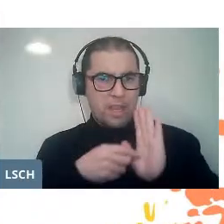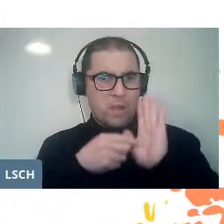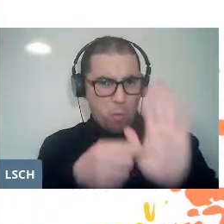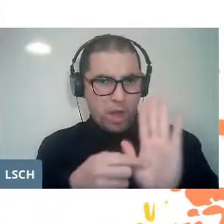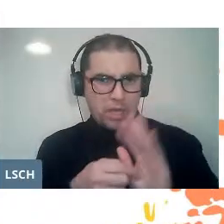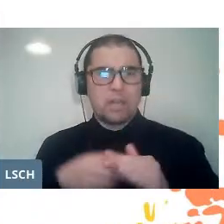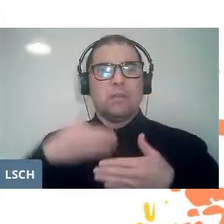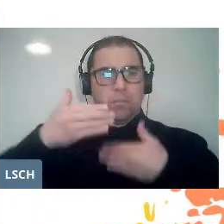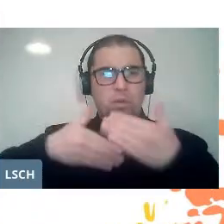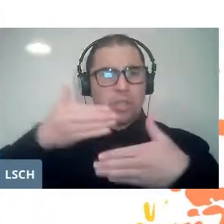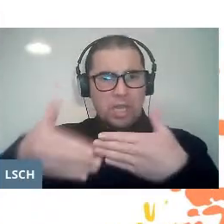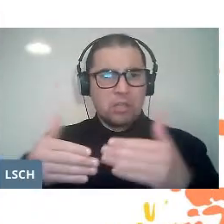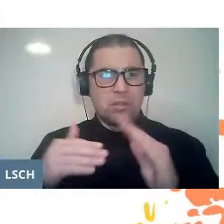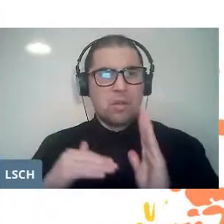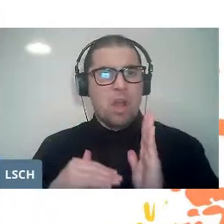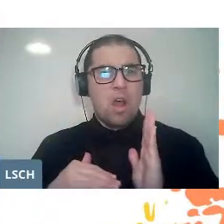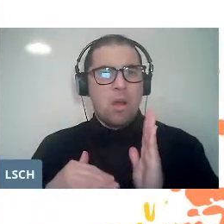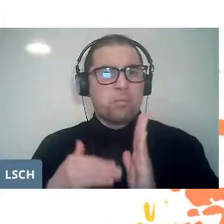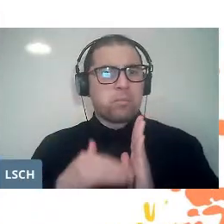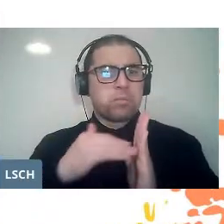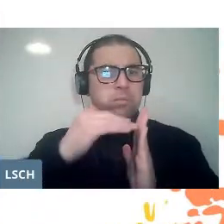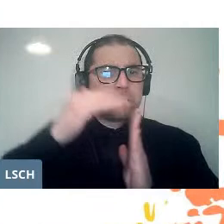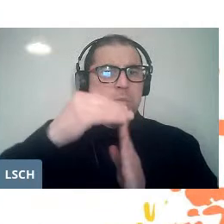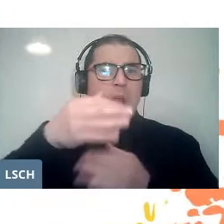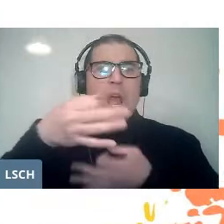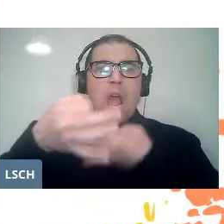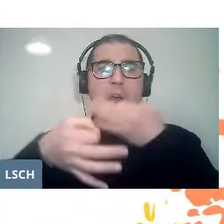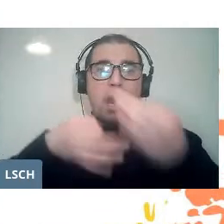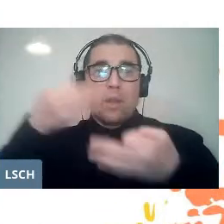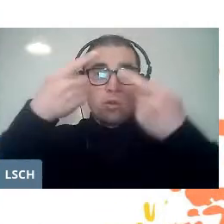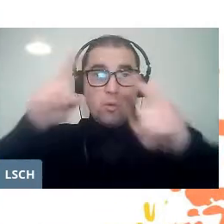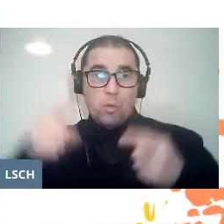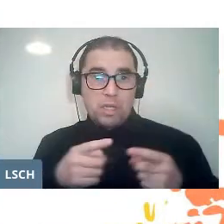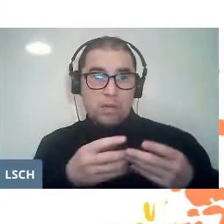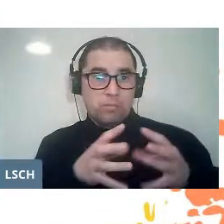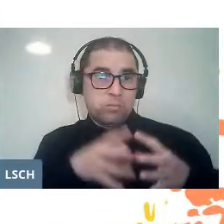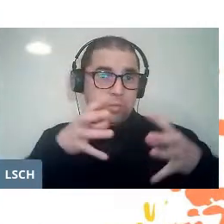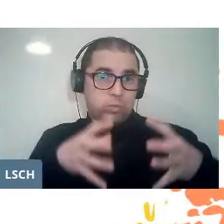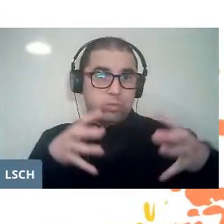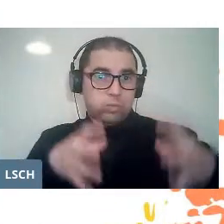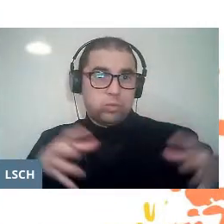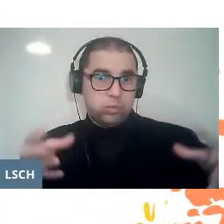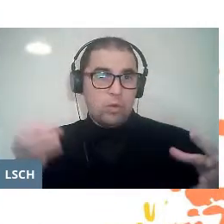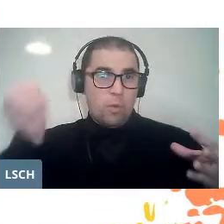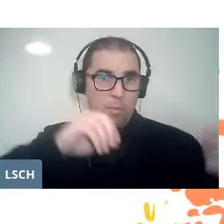the organic growth of musical discourse, adding a permanent strength,